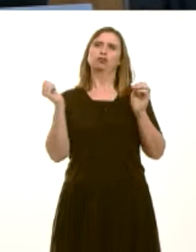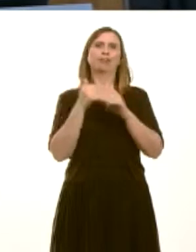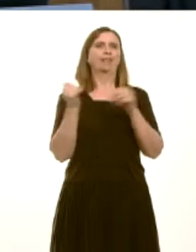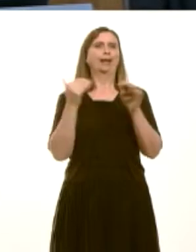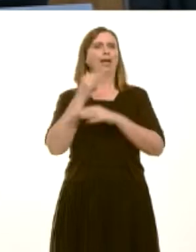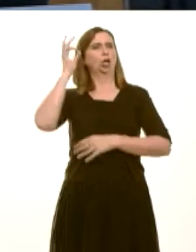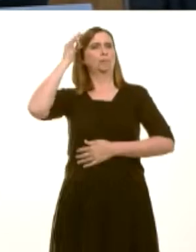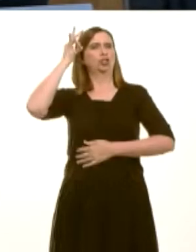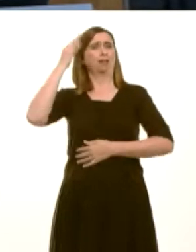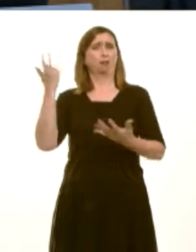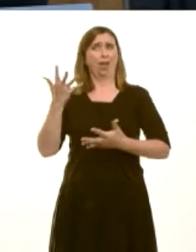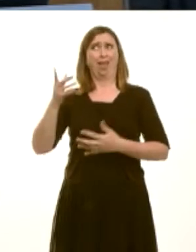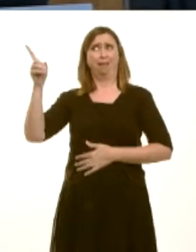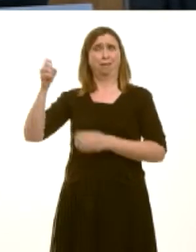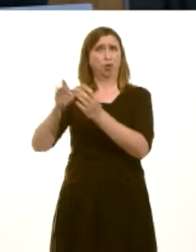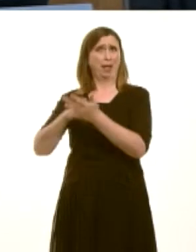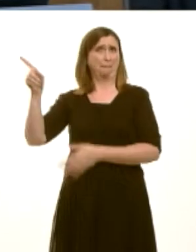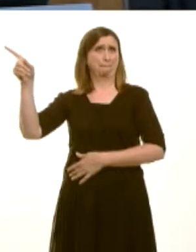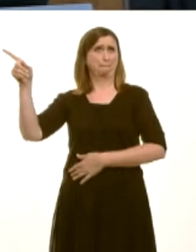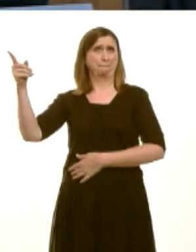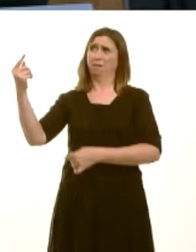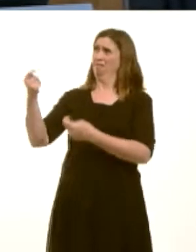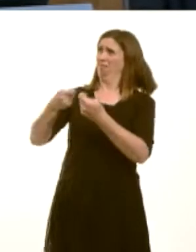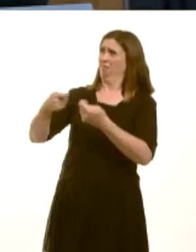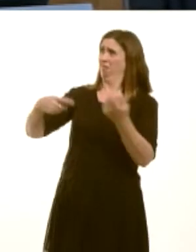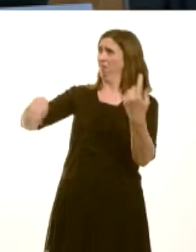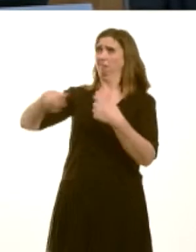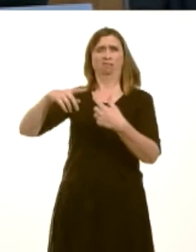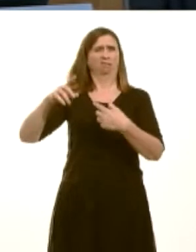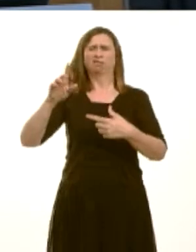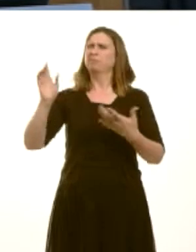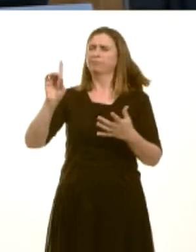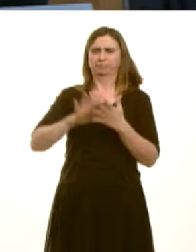in terms of bus services. There are some bus operators who have invested in buses and in